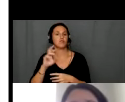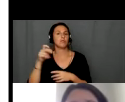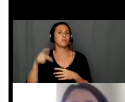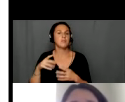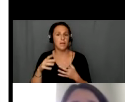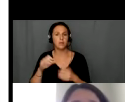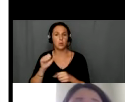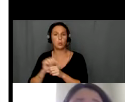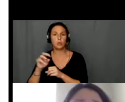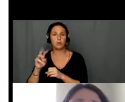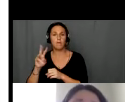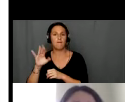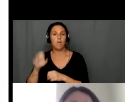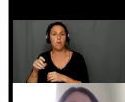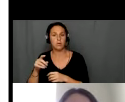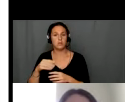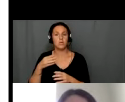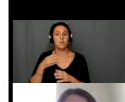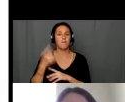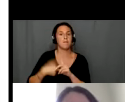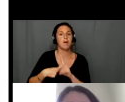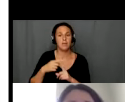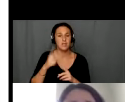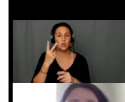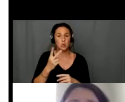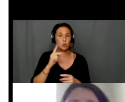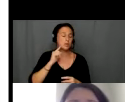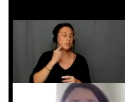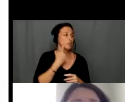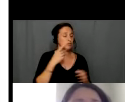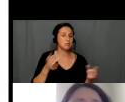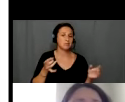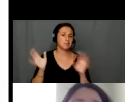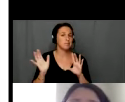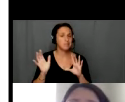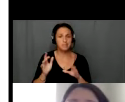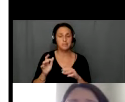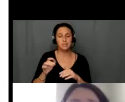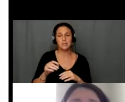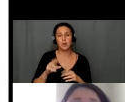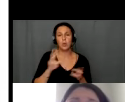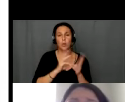to these two extreme weather categories and the effects of extreme heat on